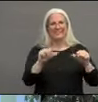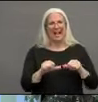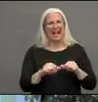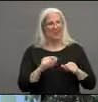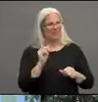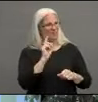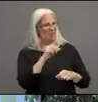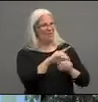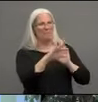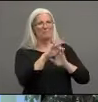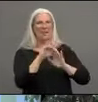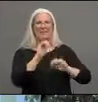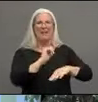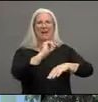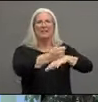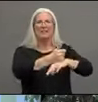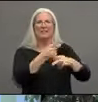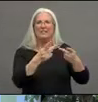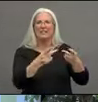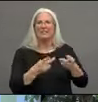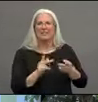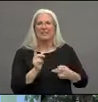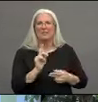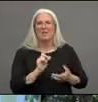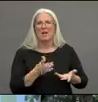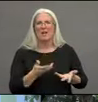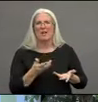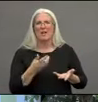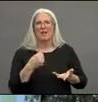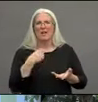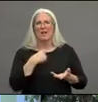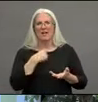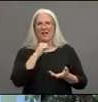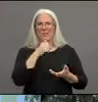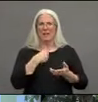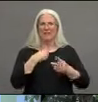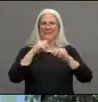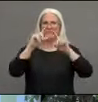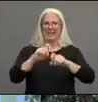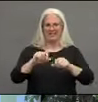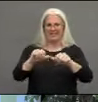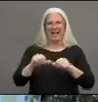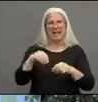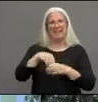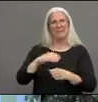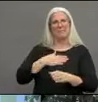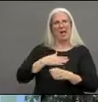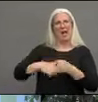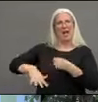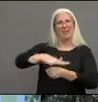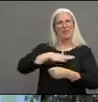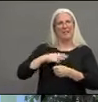They actually said "I don't have one in my neighborhood." So we are working really closely with our